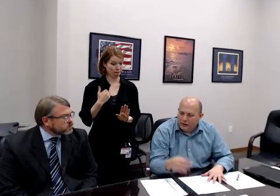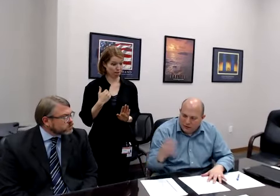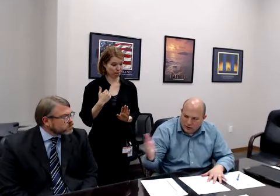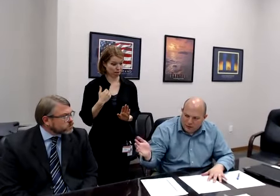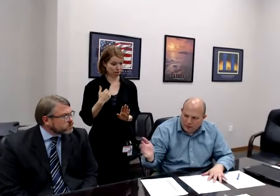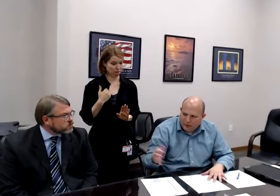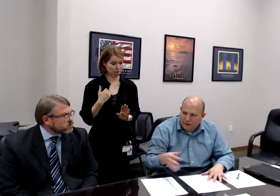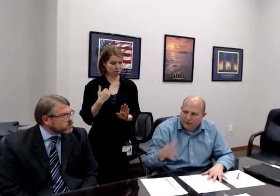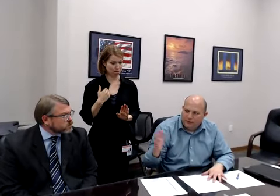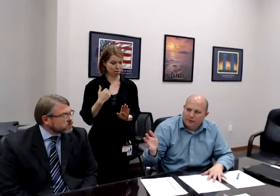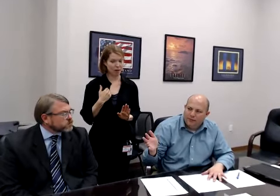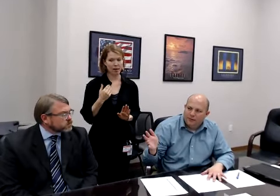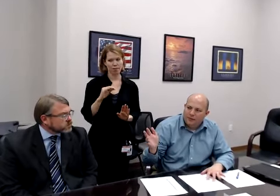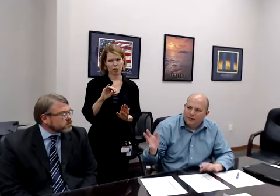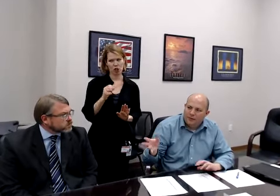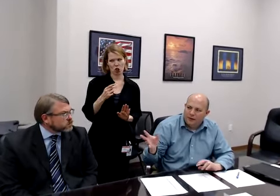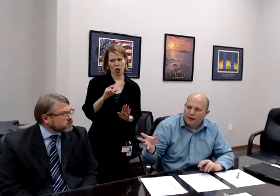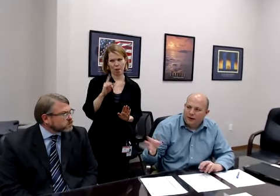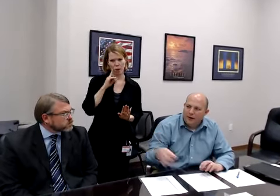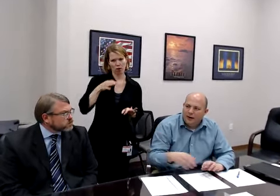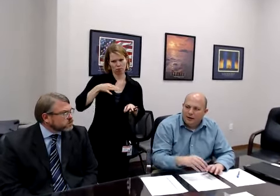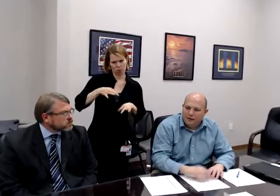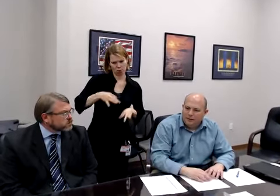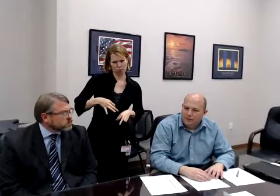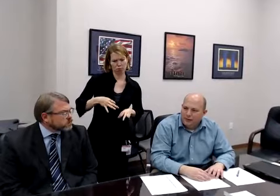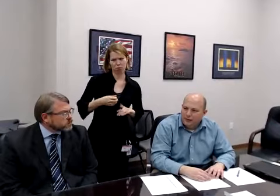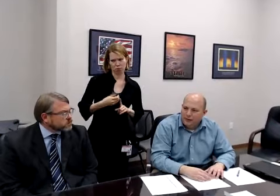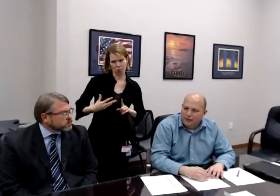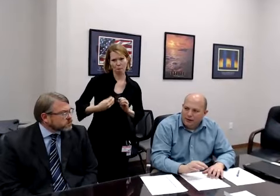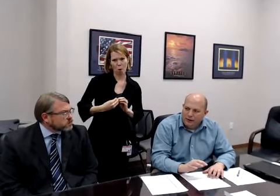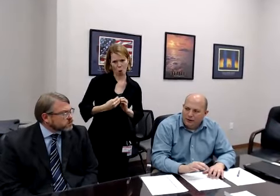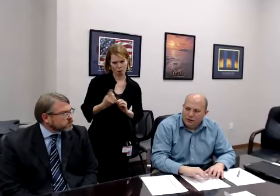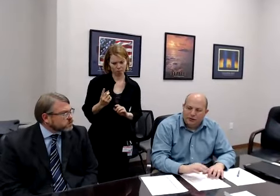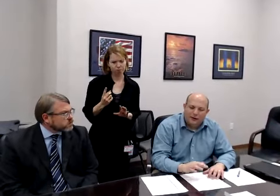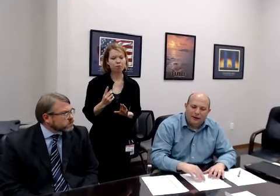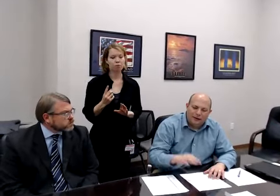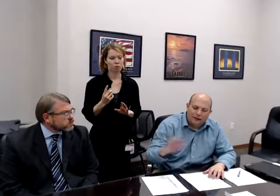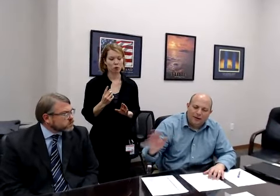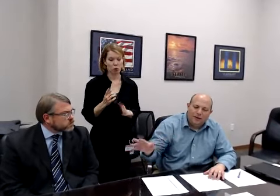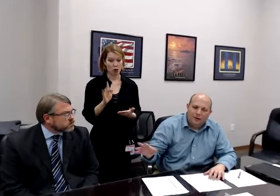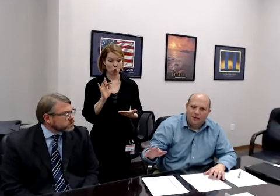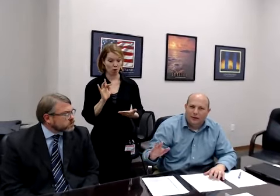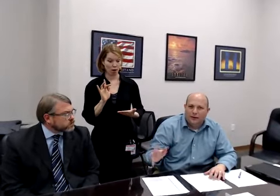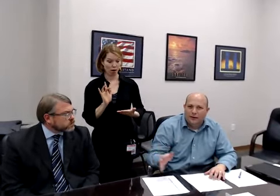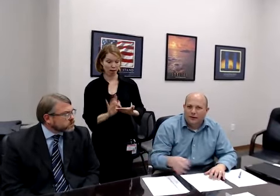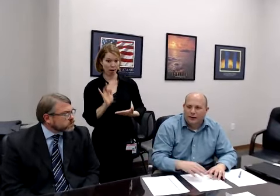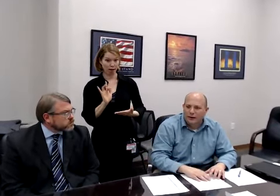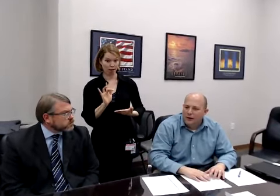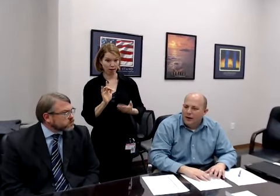Shelbi is gonna walk us through some steps here in a second on once you click that link, on what all that looks like.